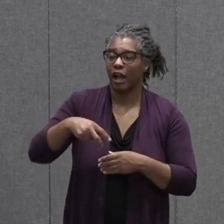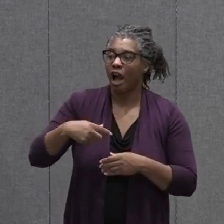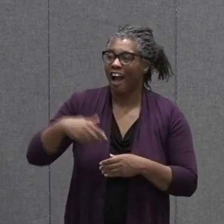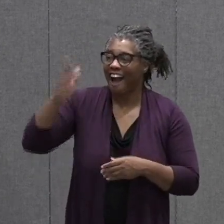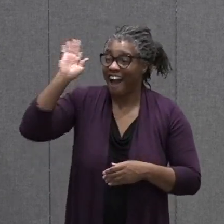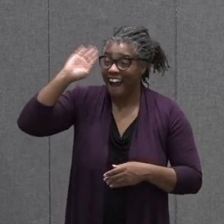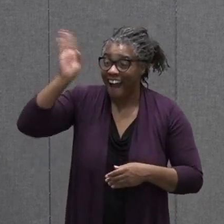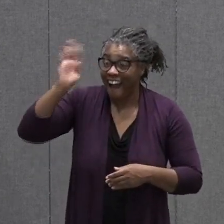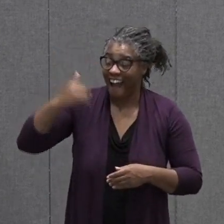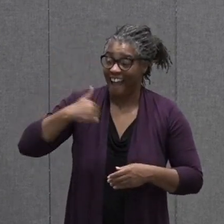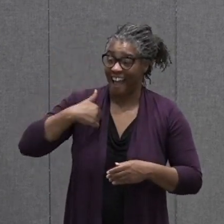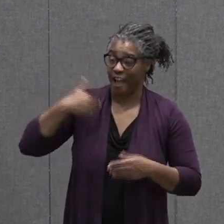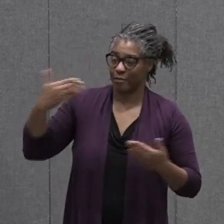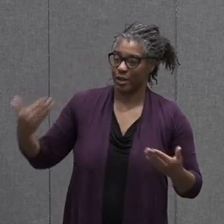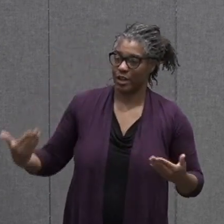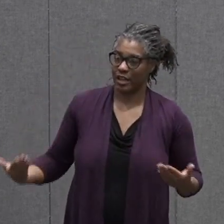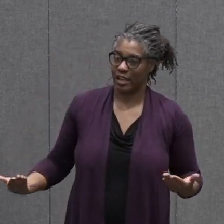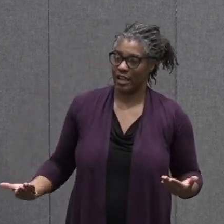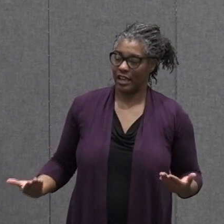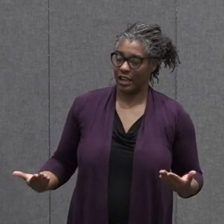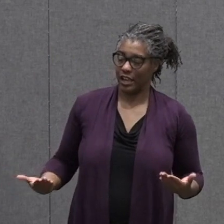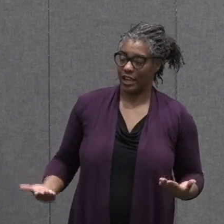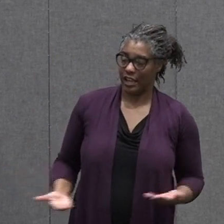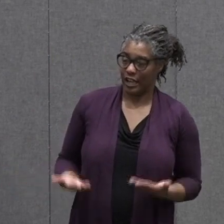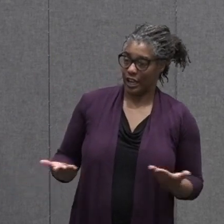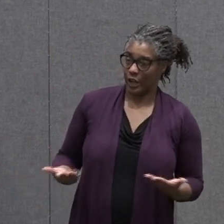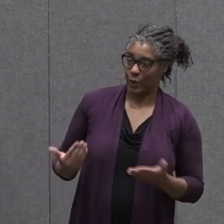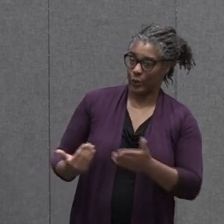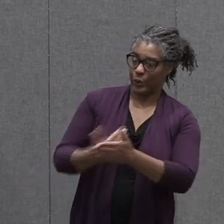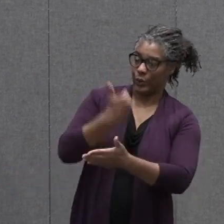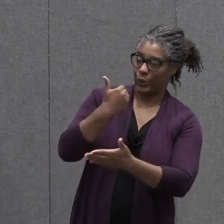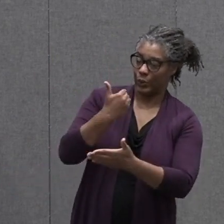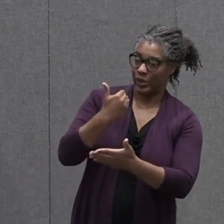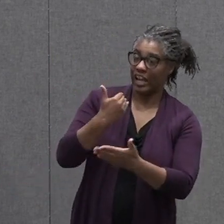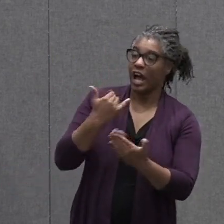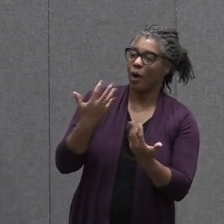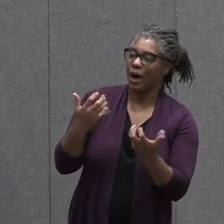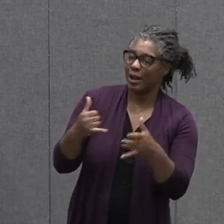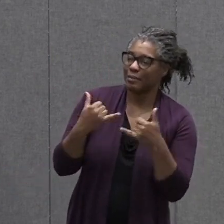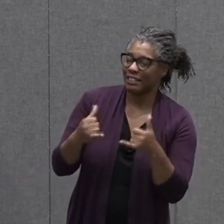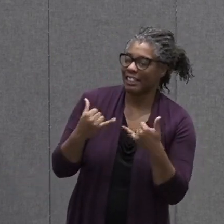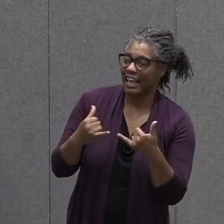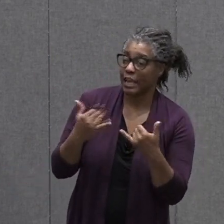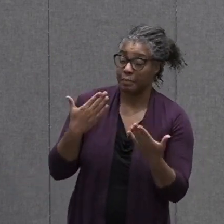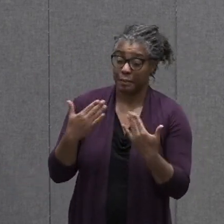I would like to play. Maybe now, maybe later, or even all day.